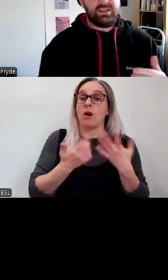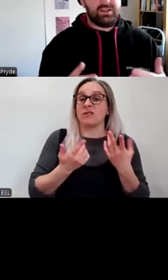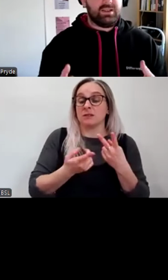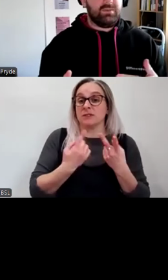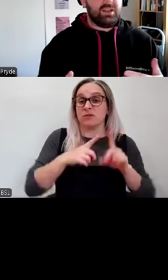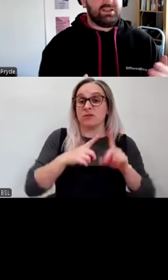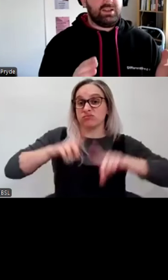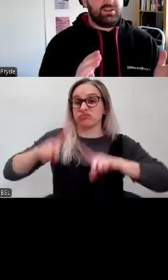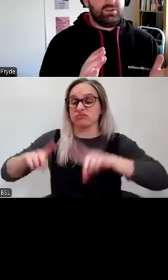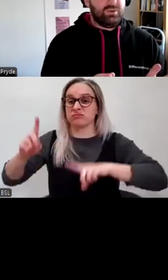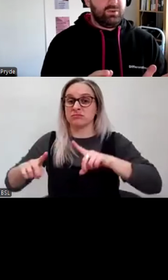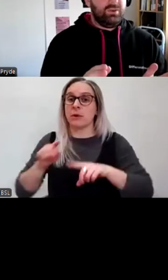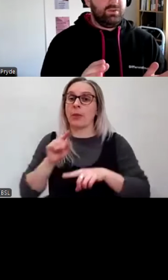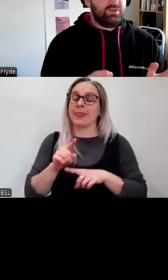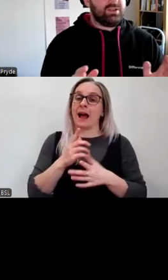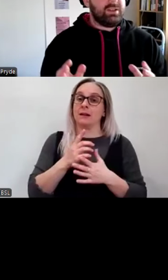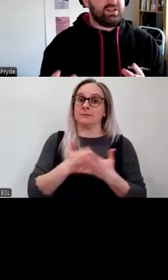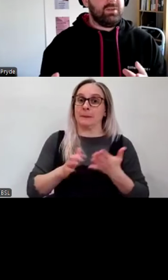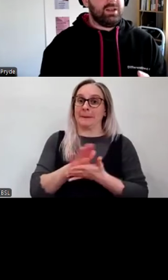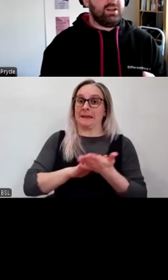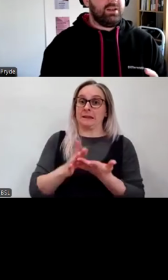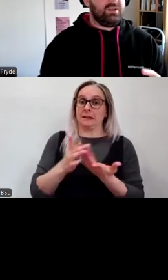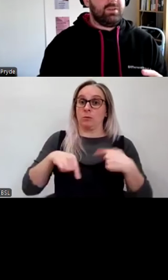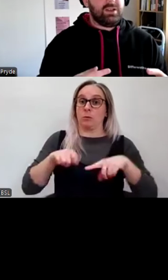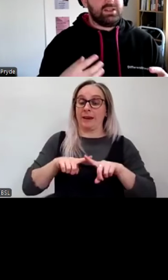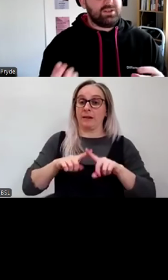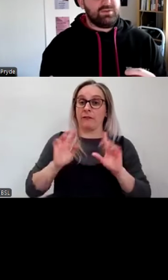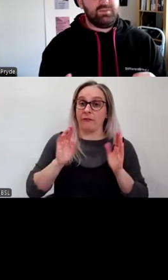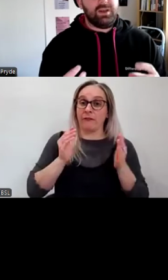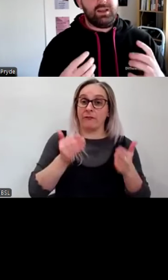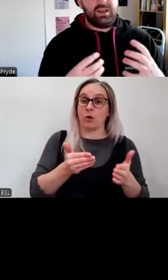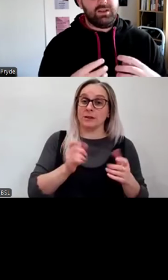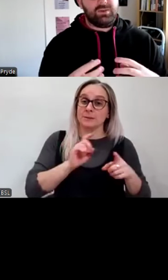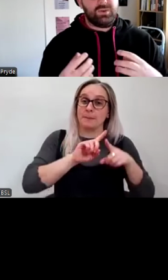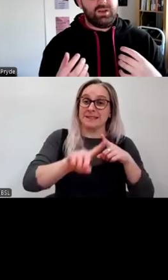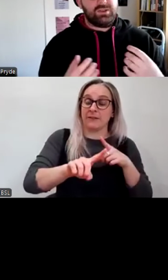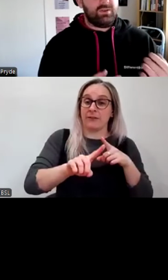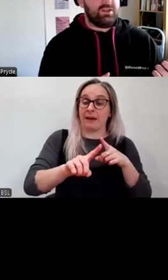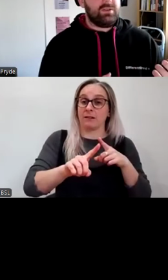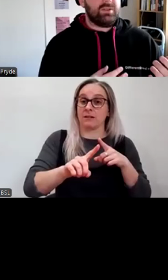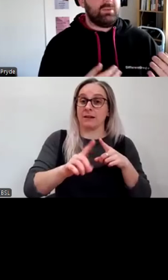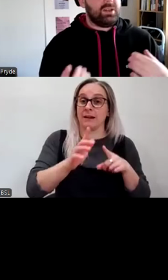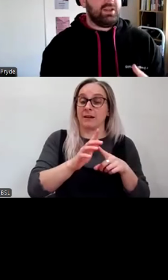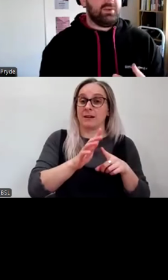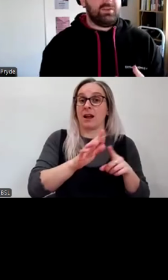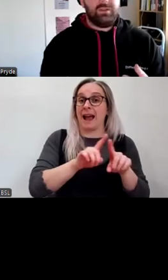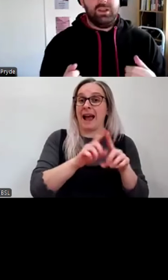Because that sets us up nicely to focus on a single area around things like visual feedback and also how screen readers are communicated with.